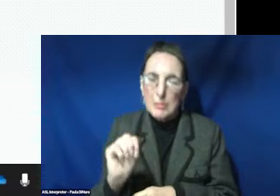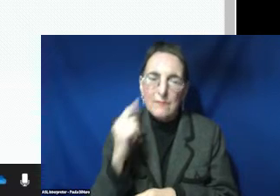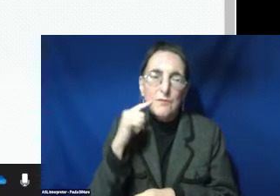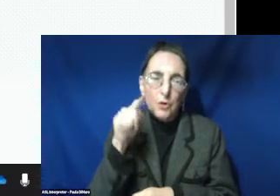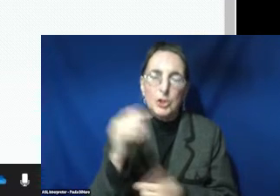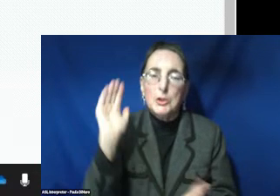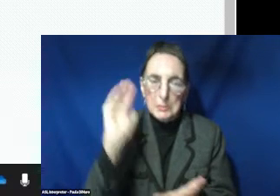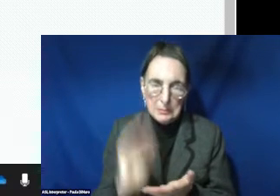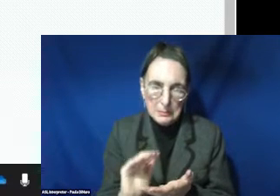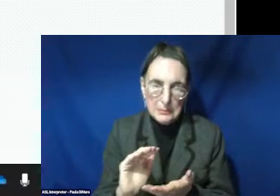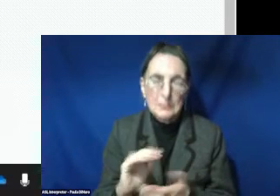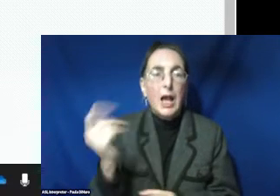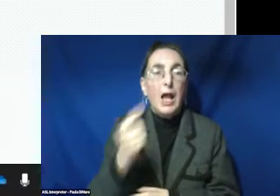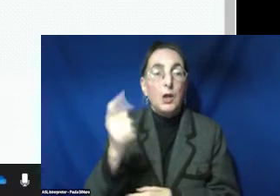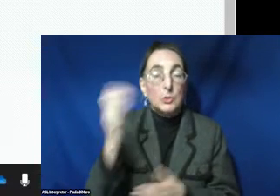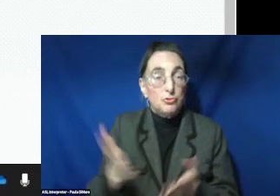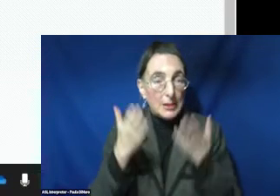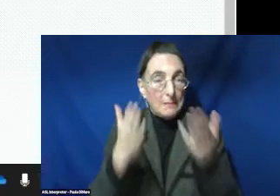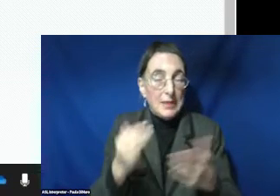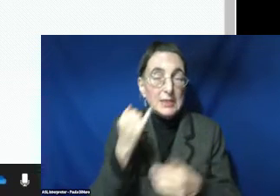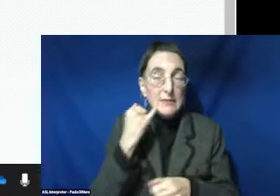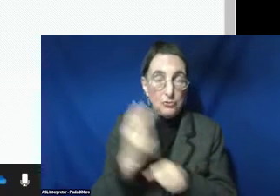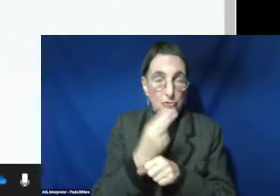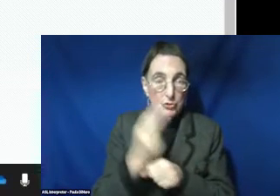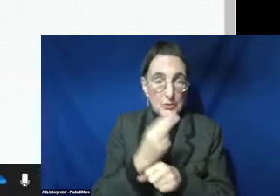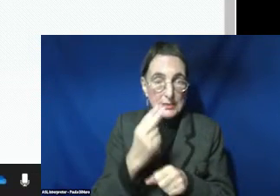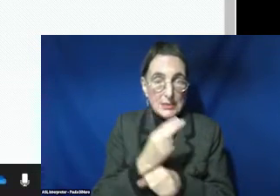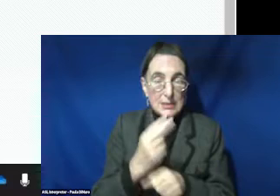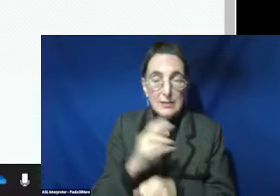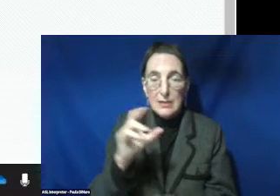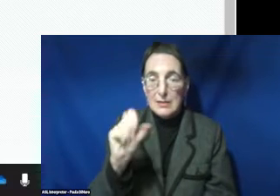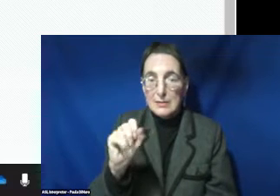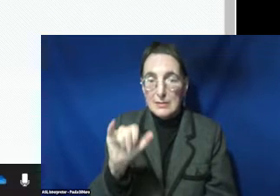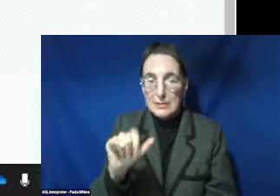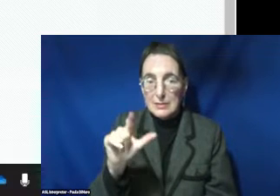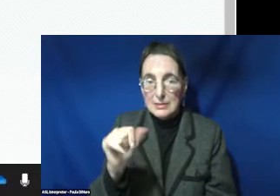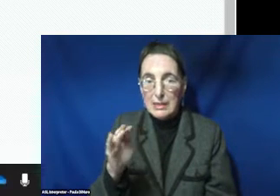I always recommend that if you are using the fillable PDF, that you double-,